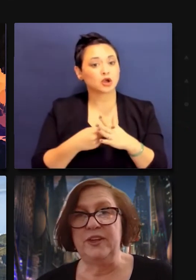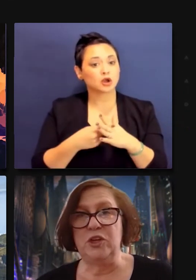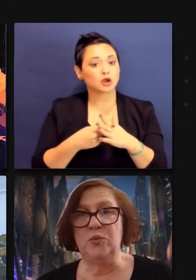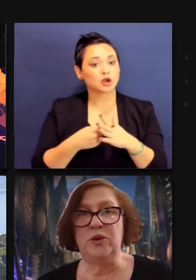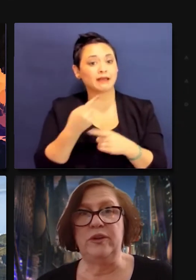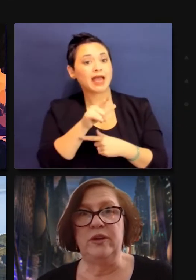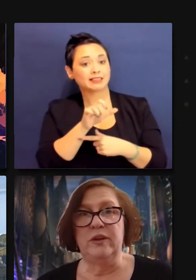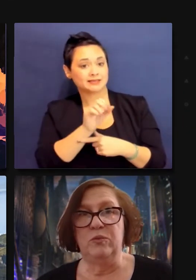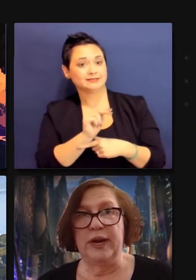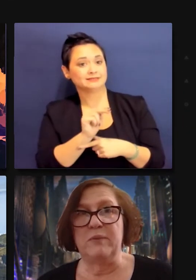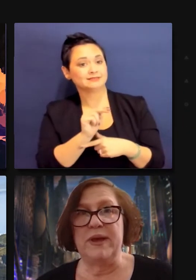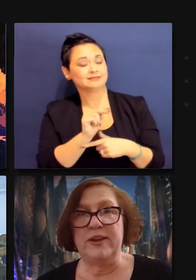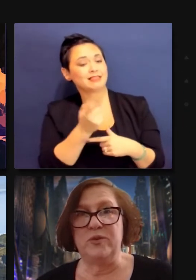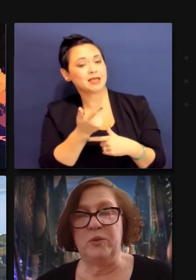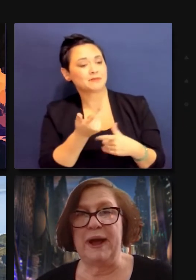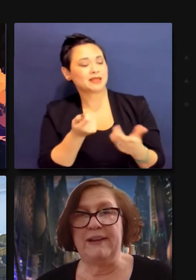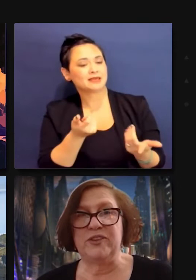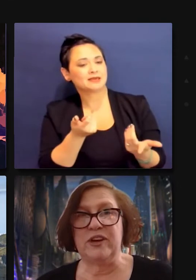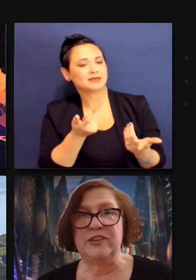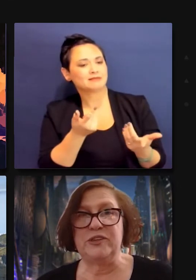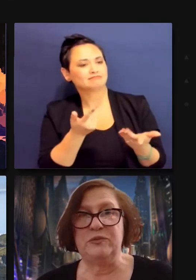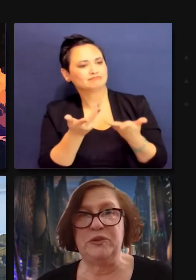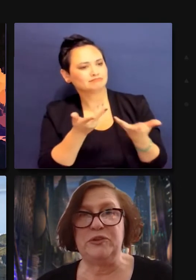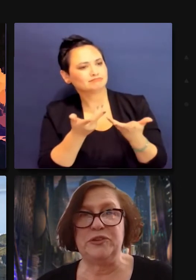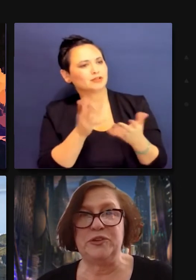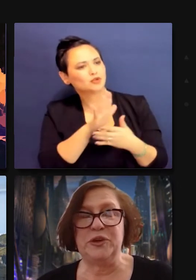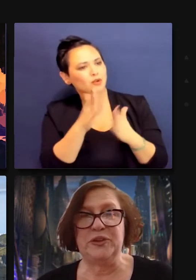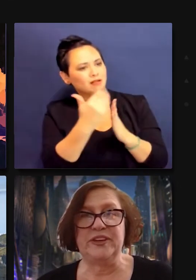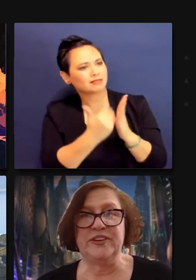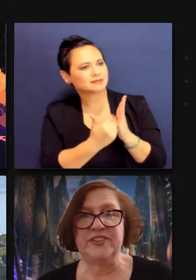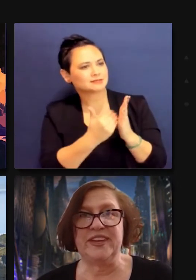that you would recommend or pass on to future studio leaders?